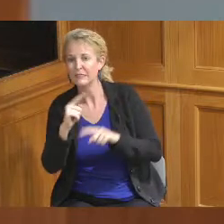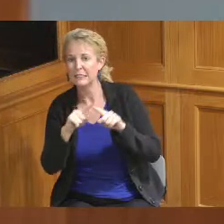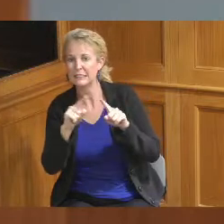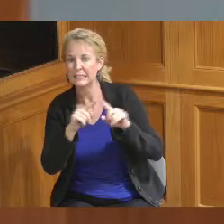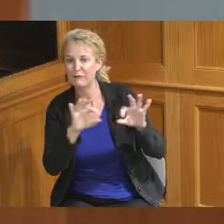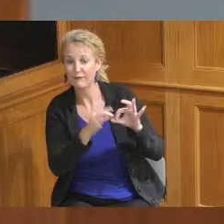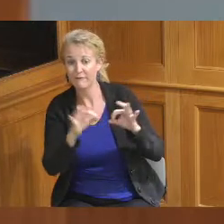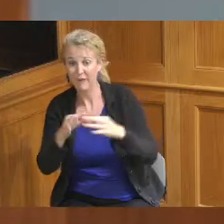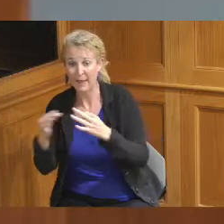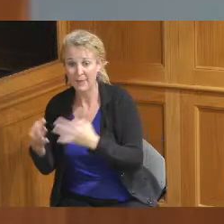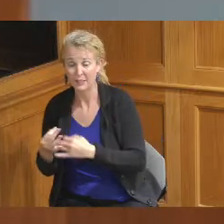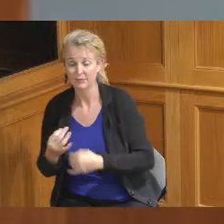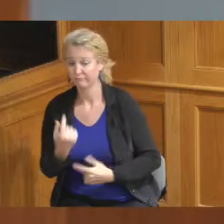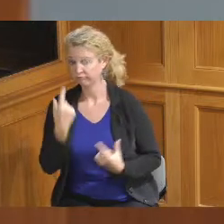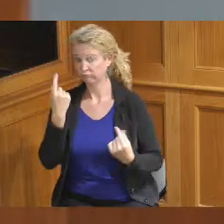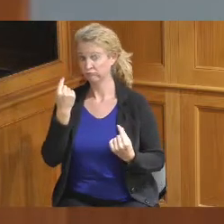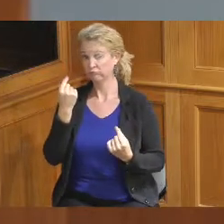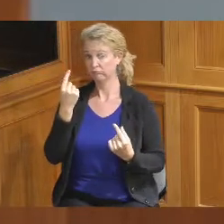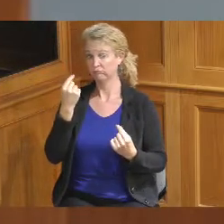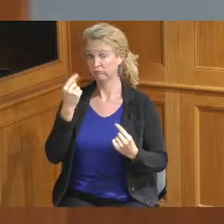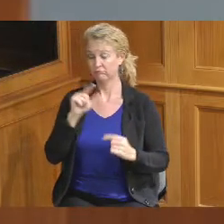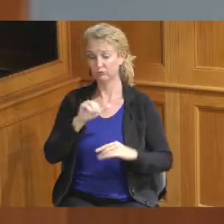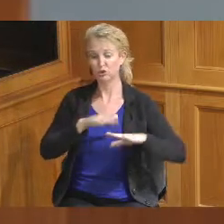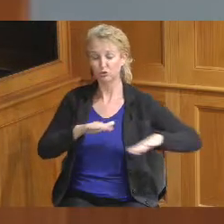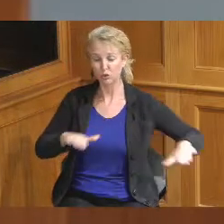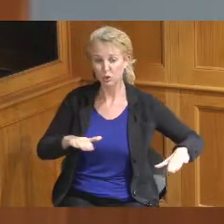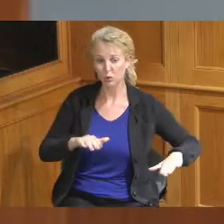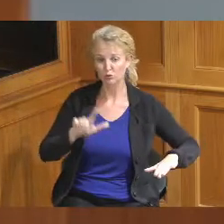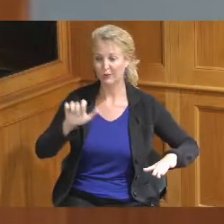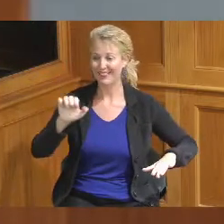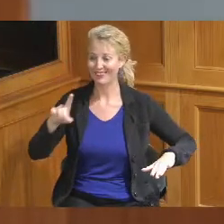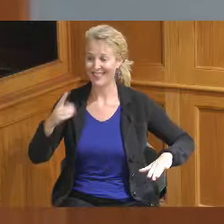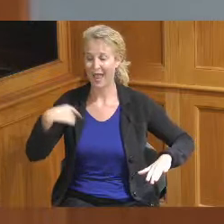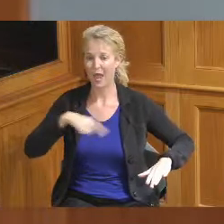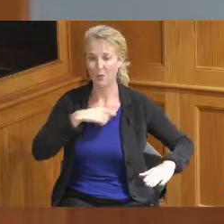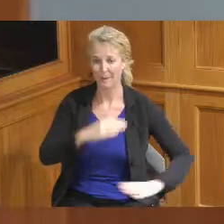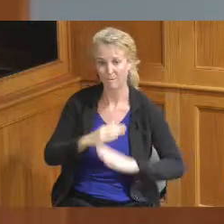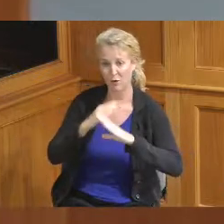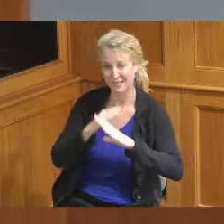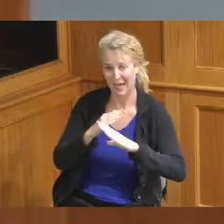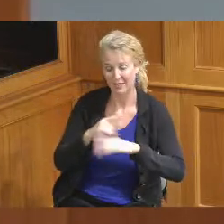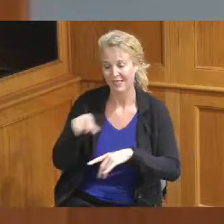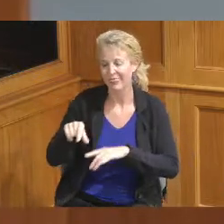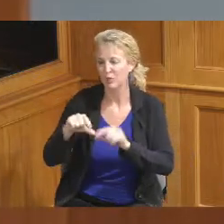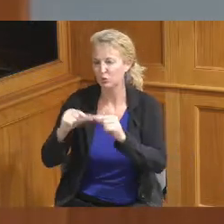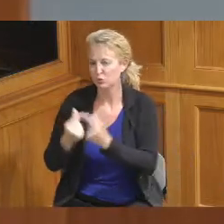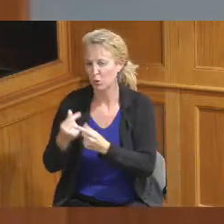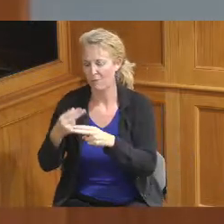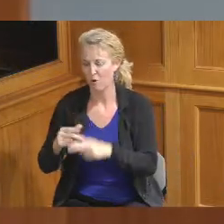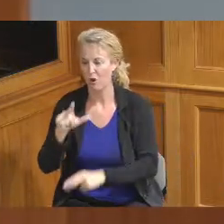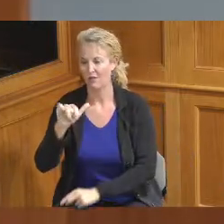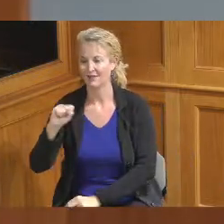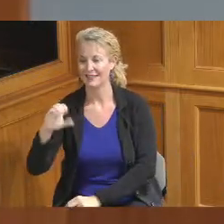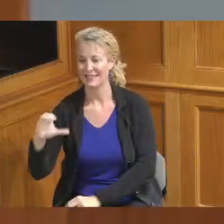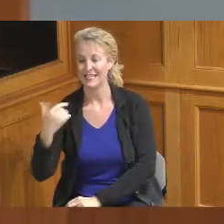this is to protect children from lead the reason we would chose LISC is because their a mission